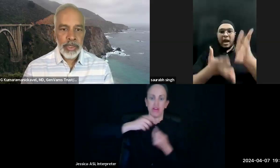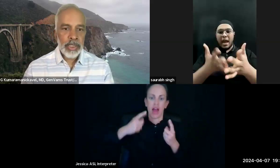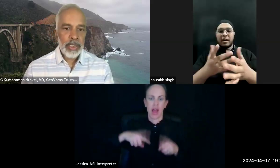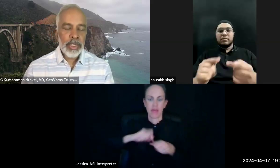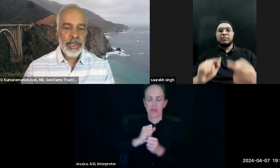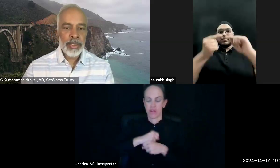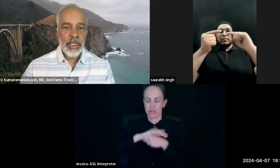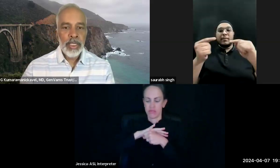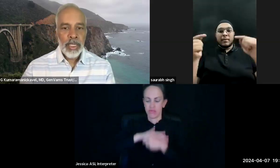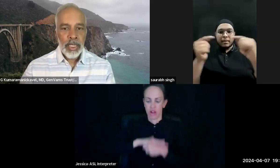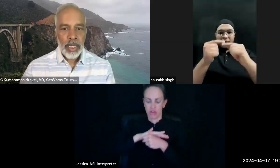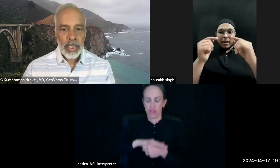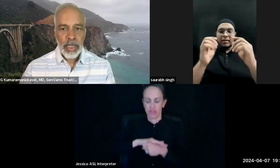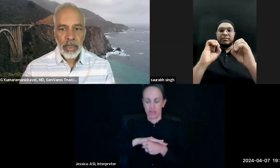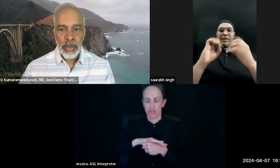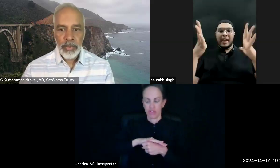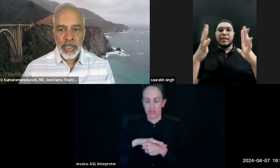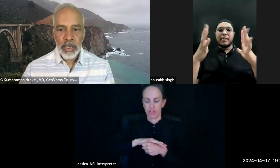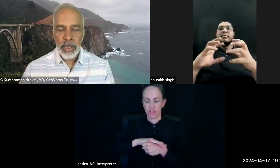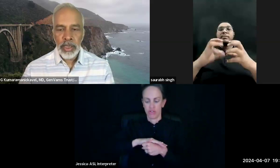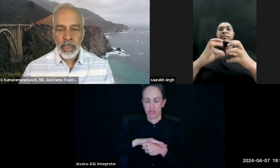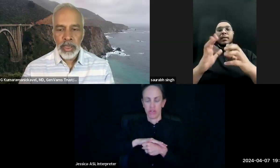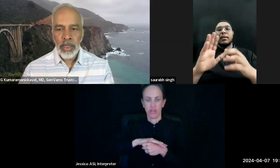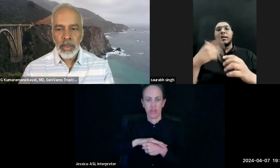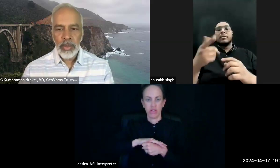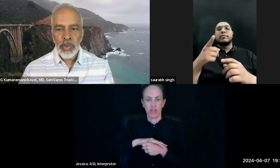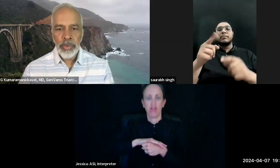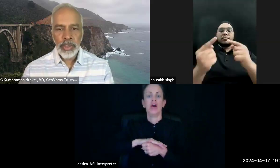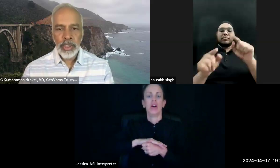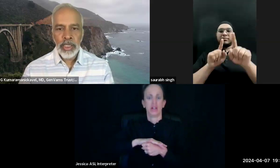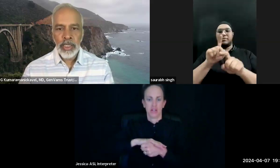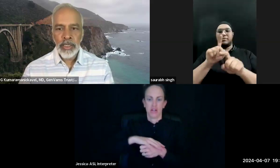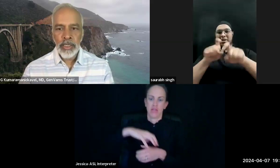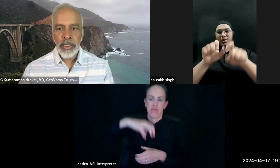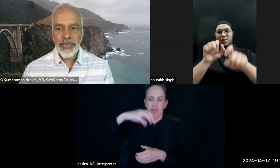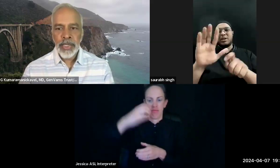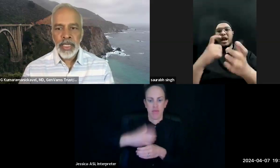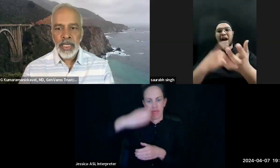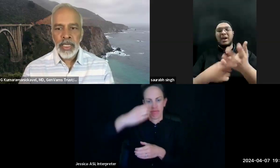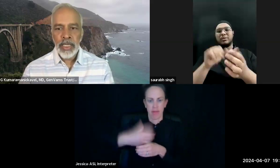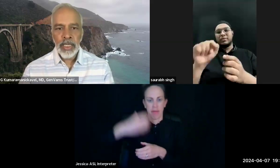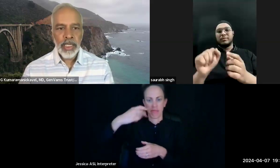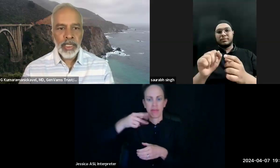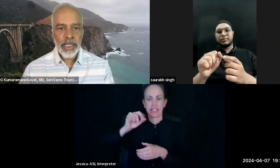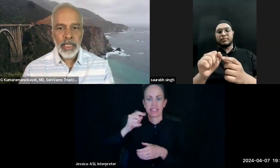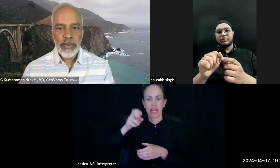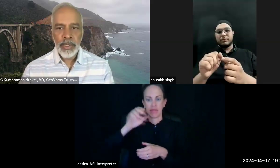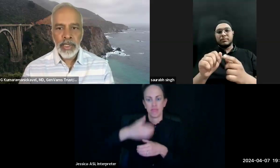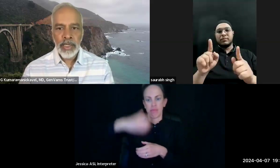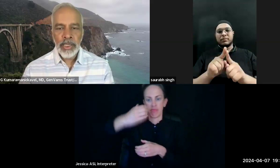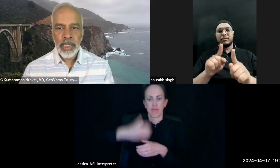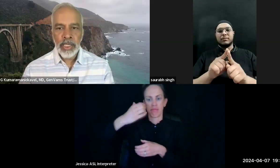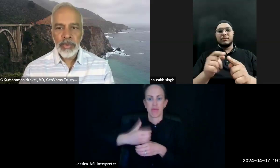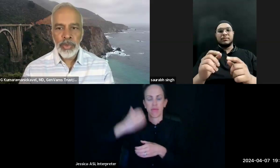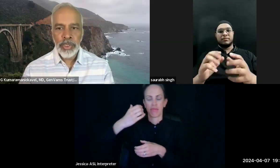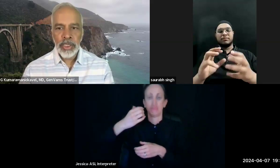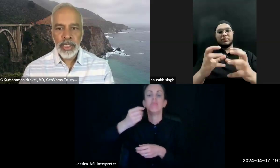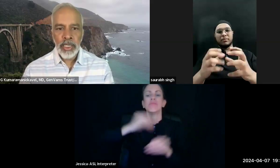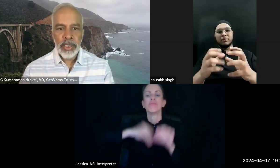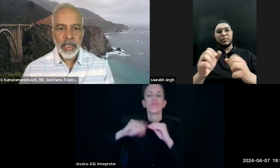piston in the engine, and the Piston moves the the crank shaft, and that shaft moves the tire,